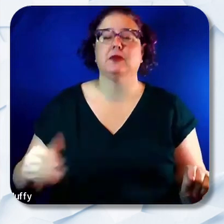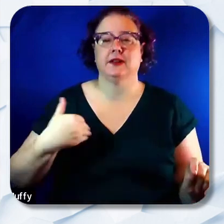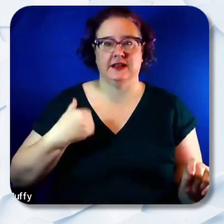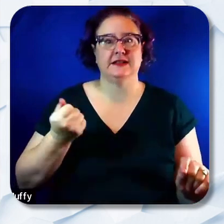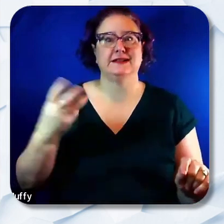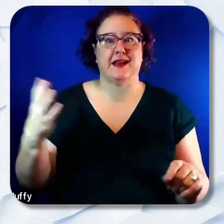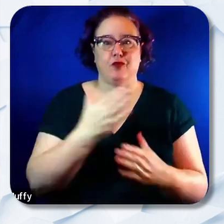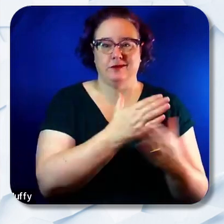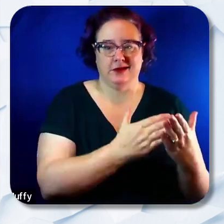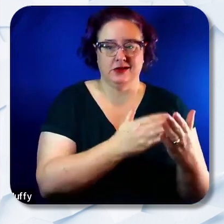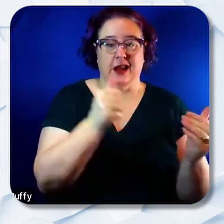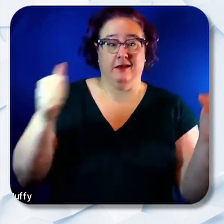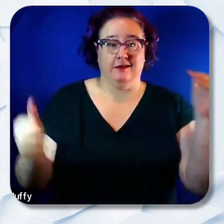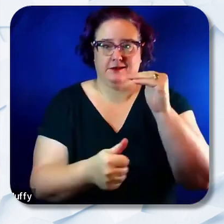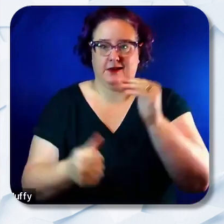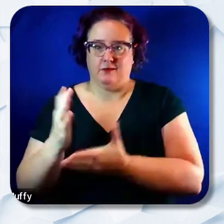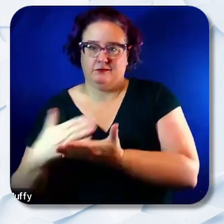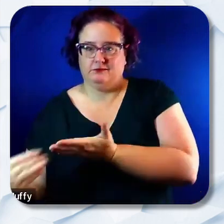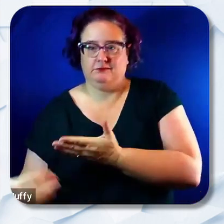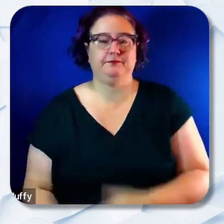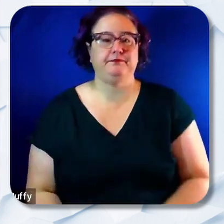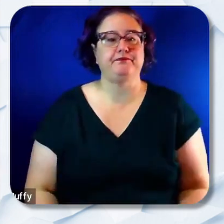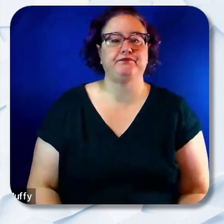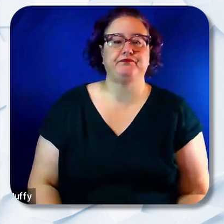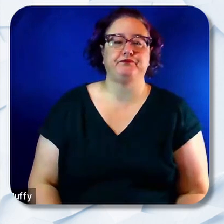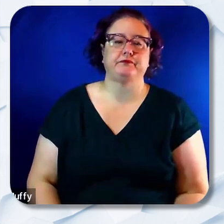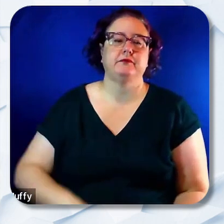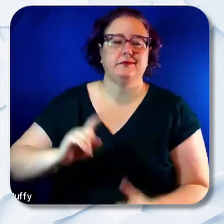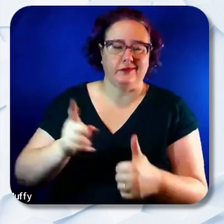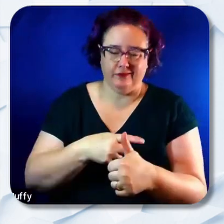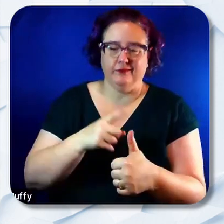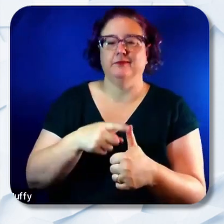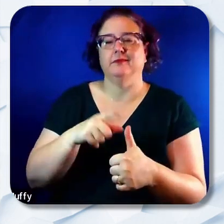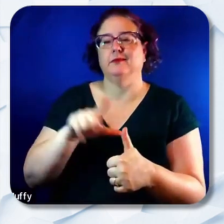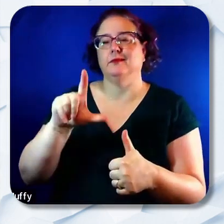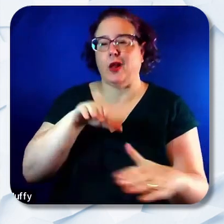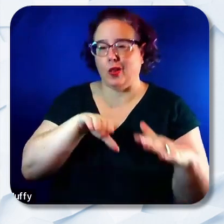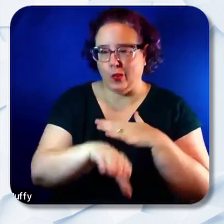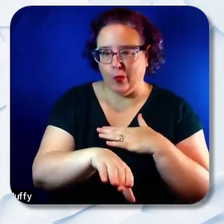The initial sections include the logon page and instructions, the EEF overview and Contact